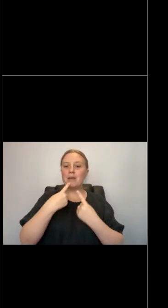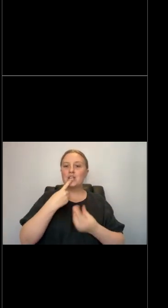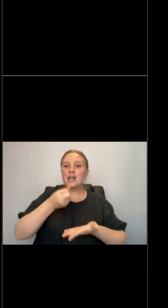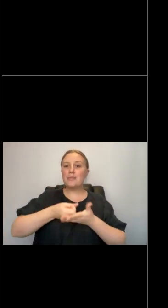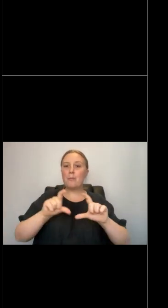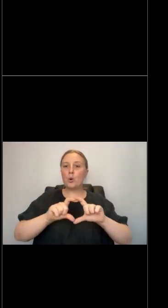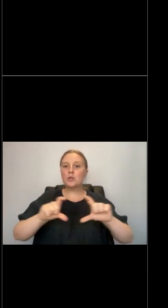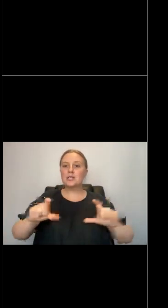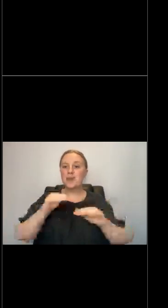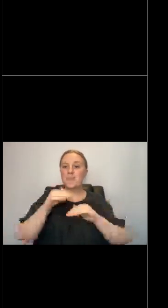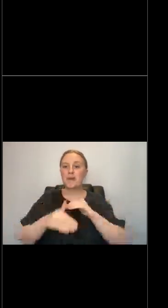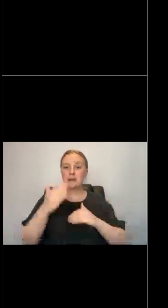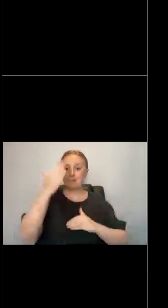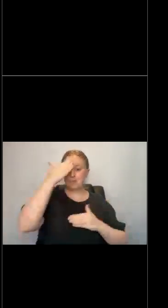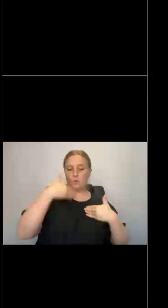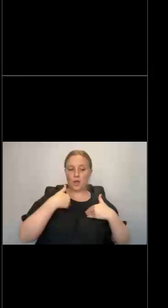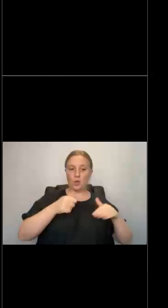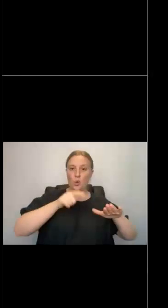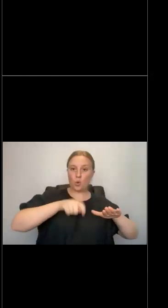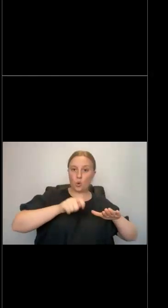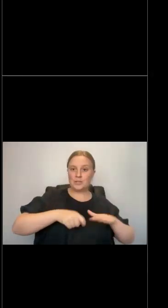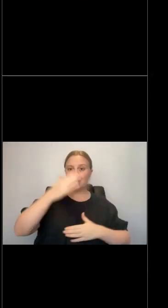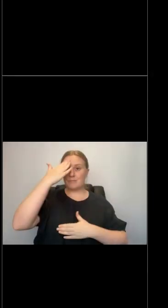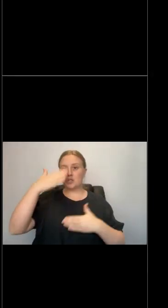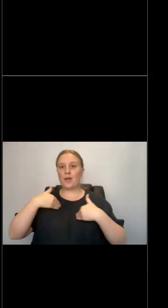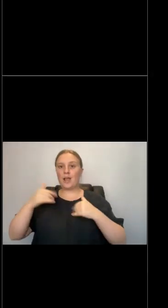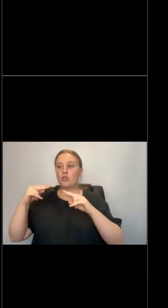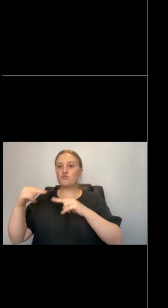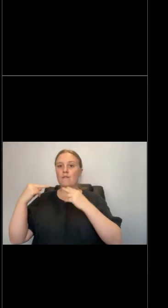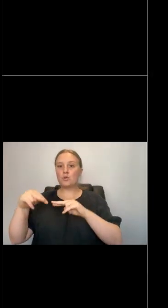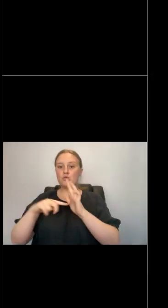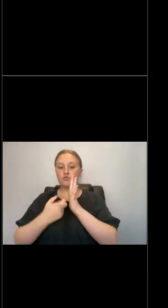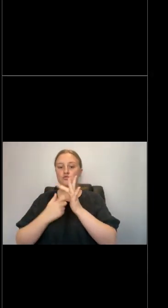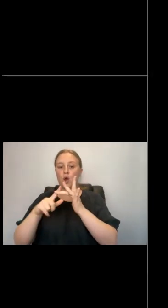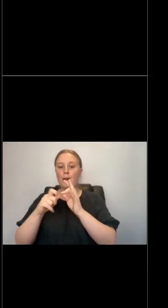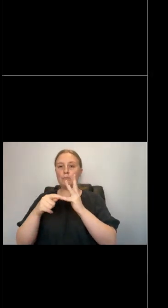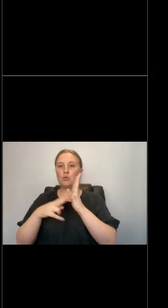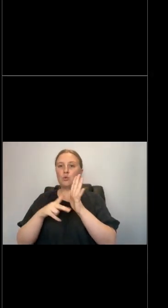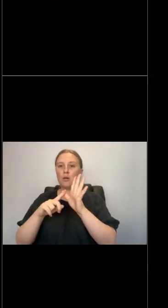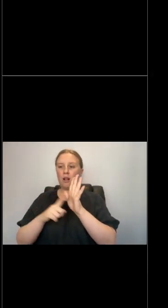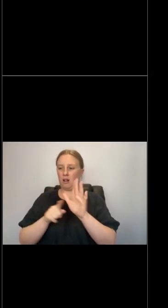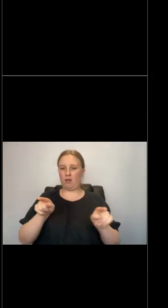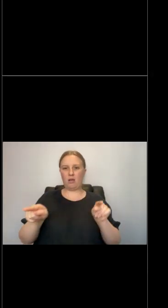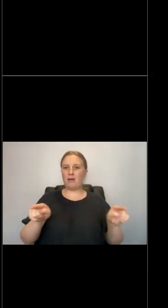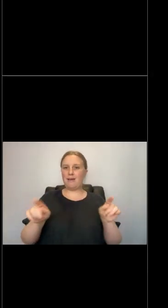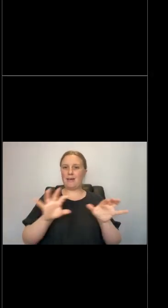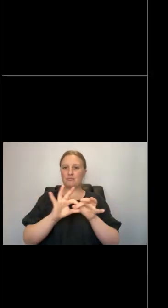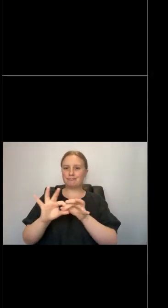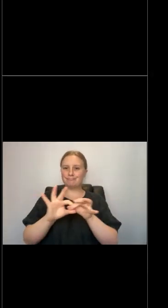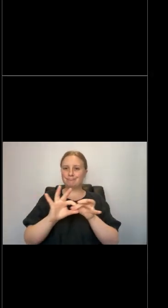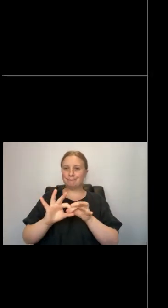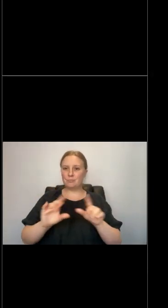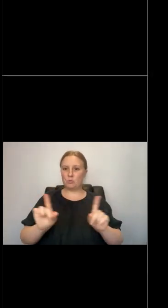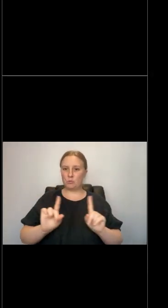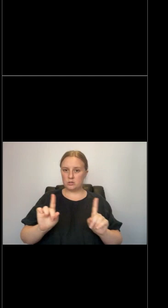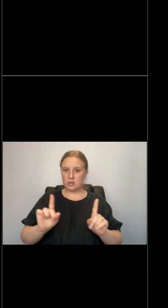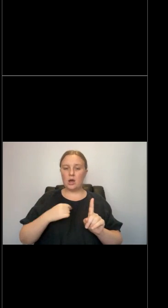between the mental health court and the Mental Health Review Tribunal. And I'll talk about the tribunal later in the second half of this